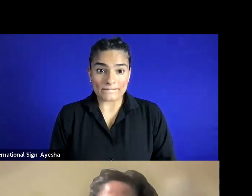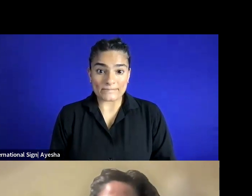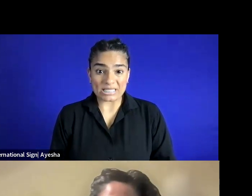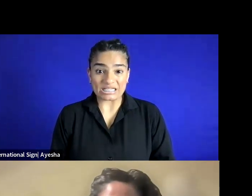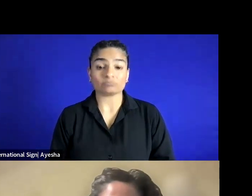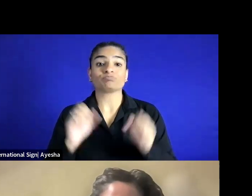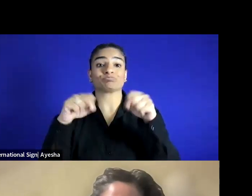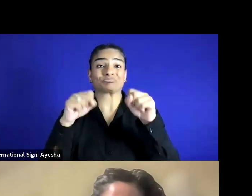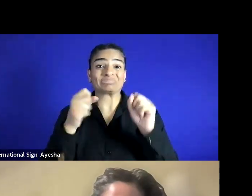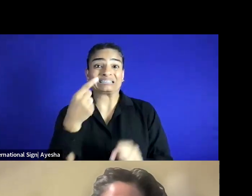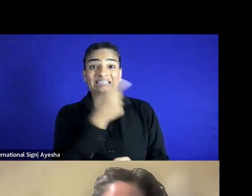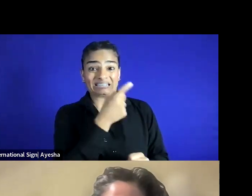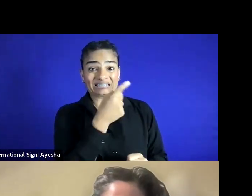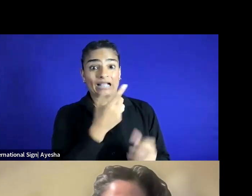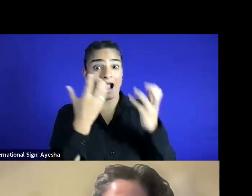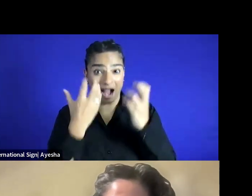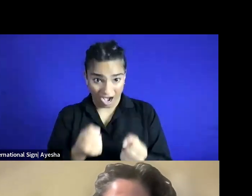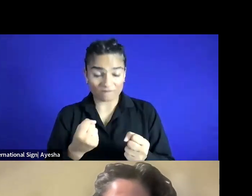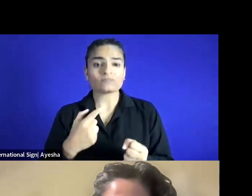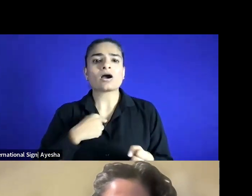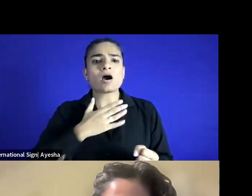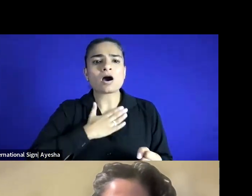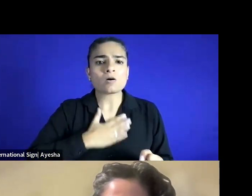First things first is that the moment you get onto the ALP,